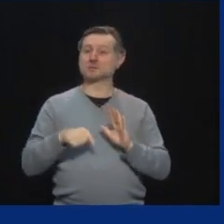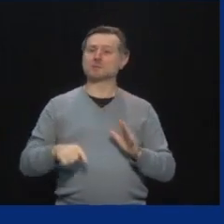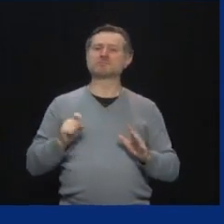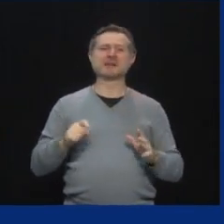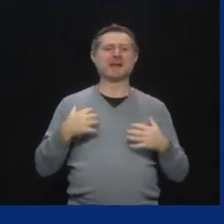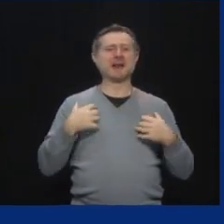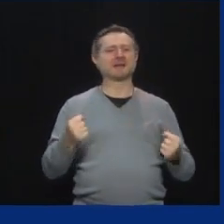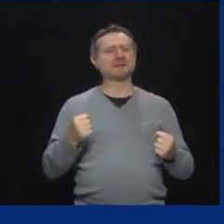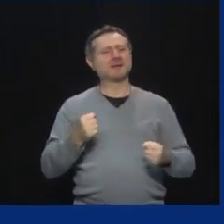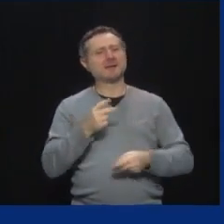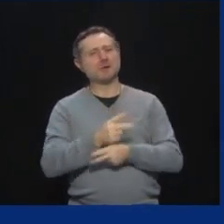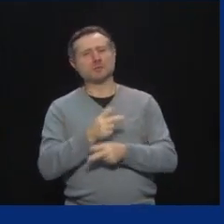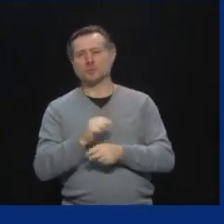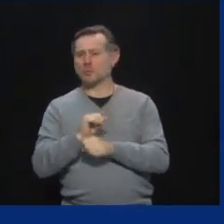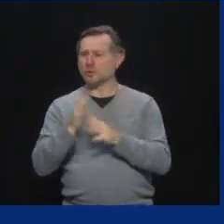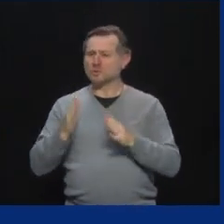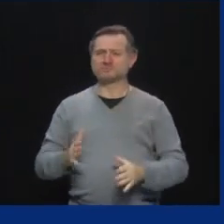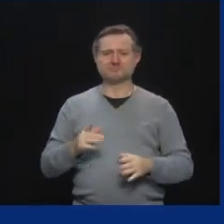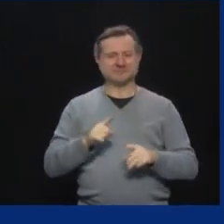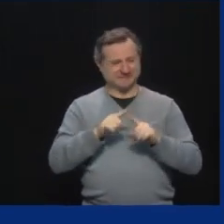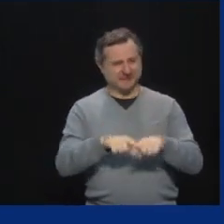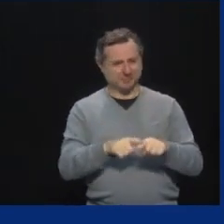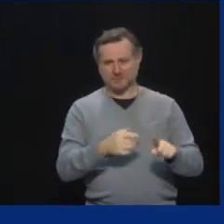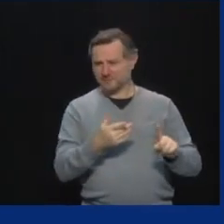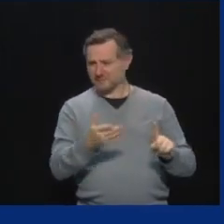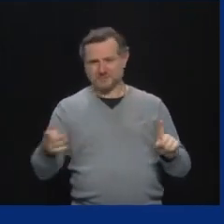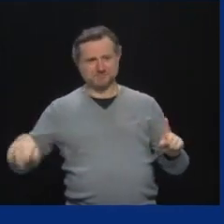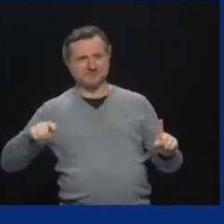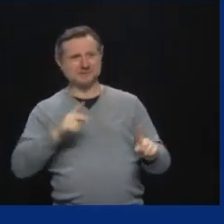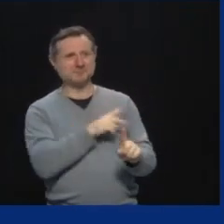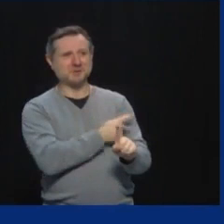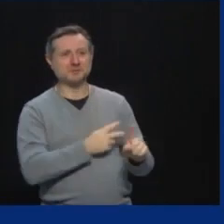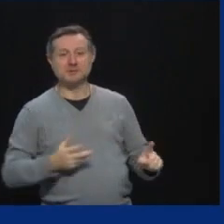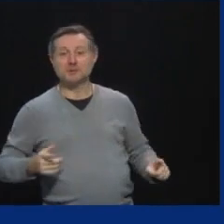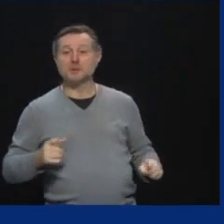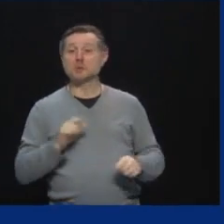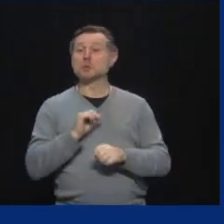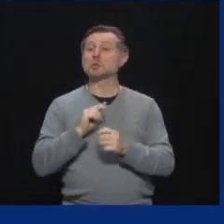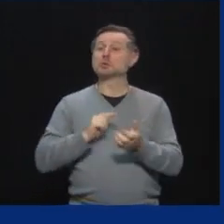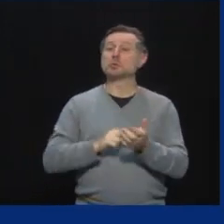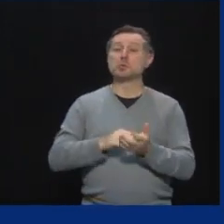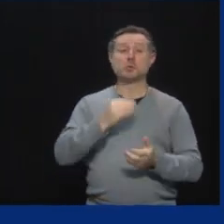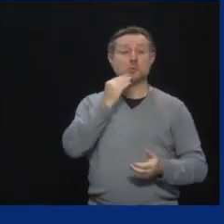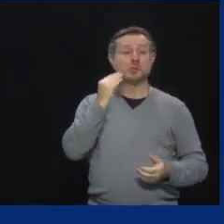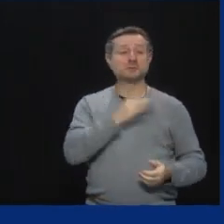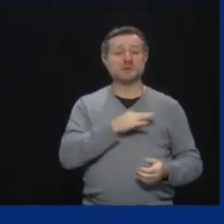sure that we're encouraging Nursing home staff. Similarly, we hit the 92 On